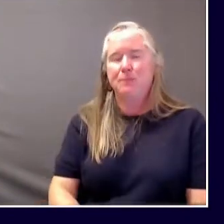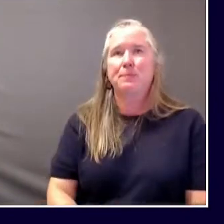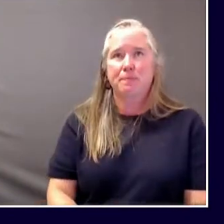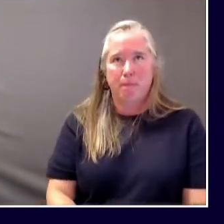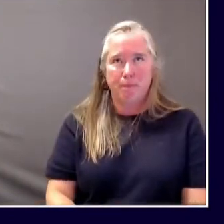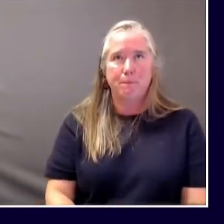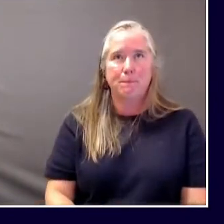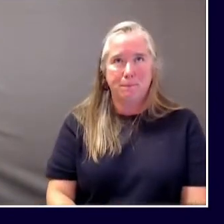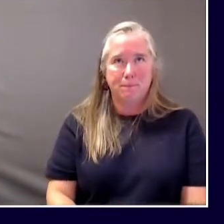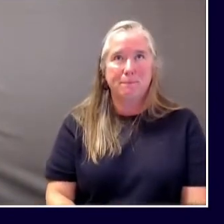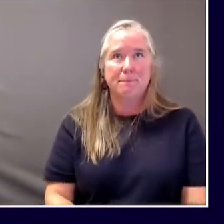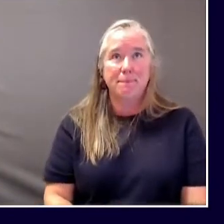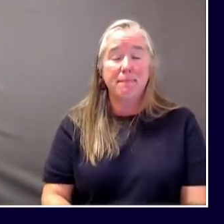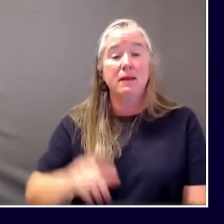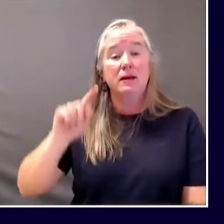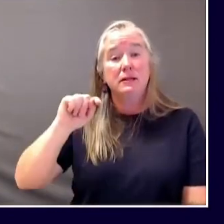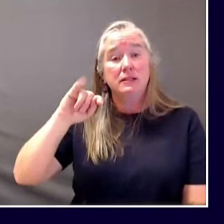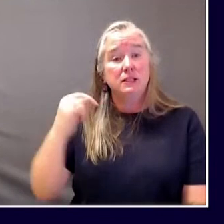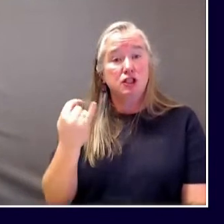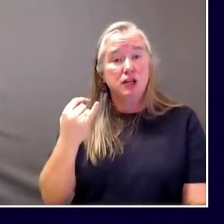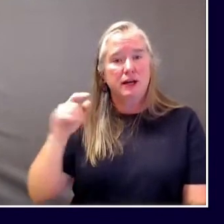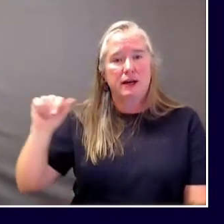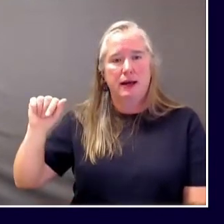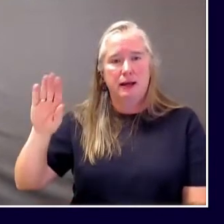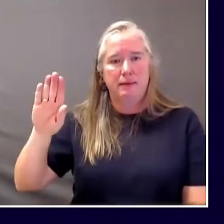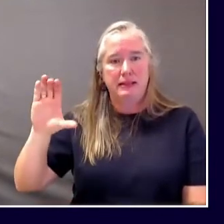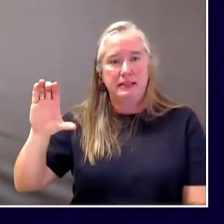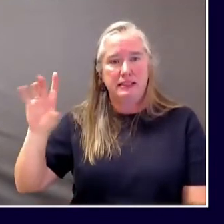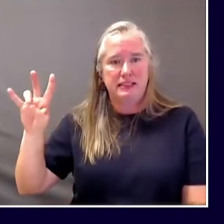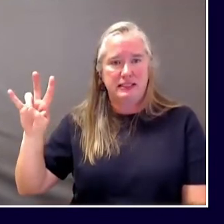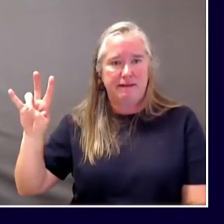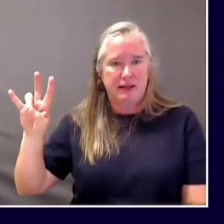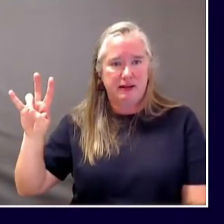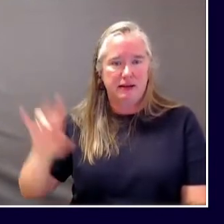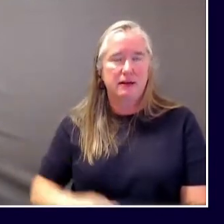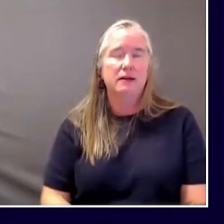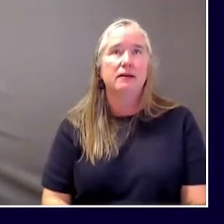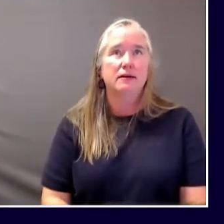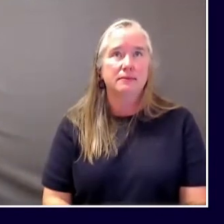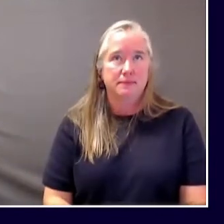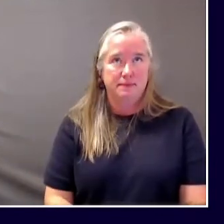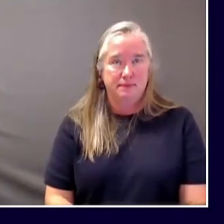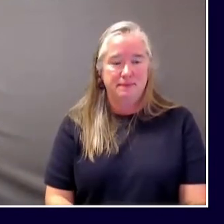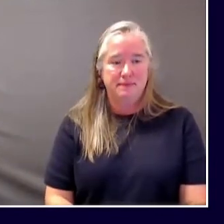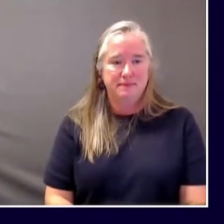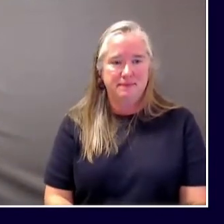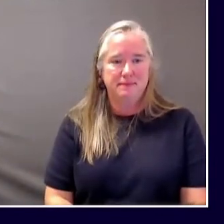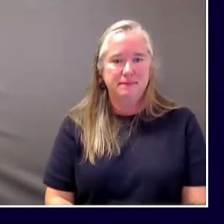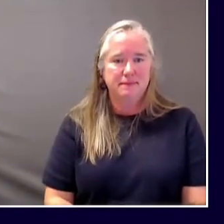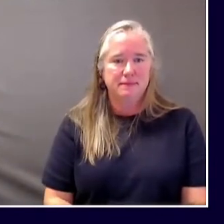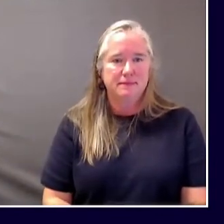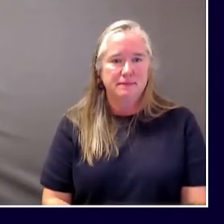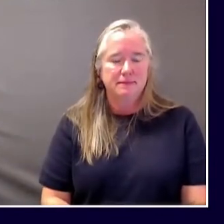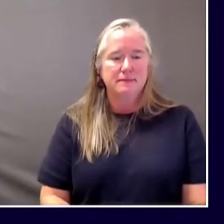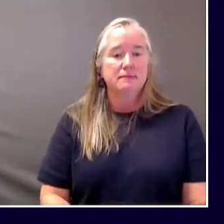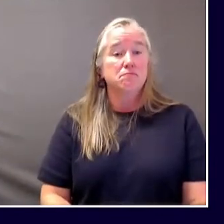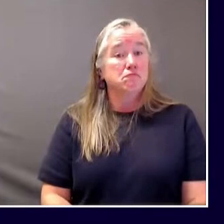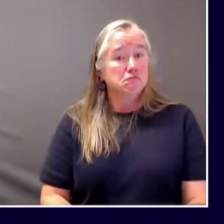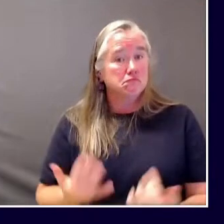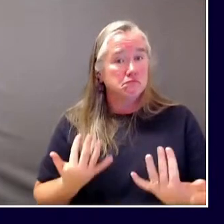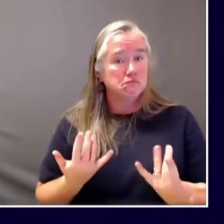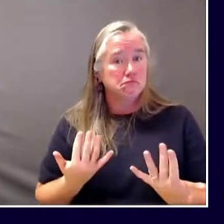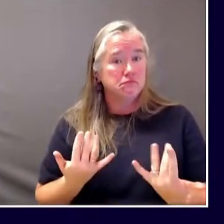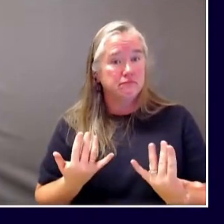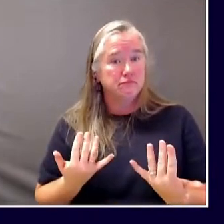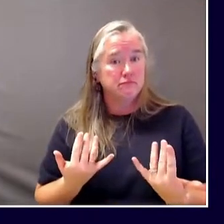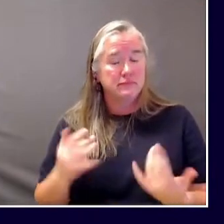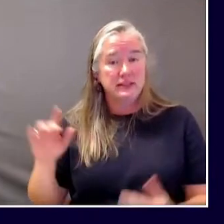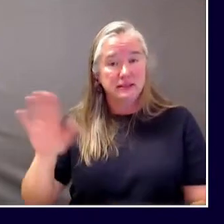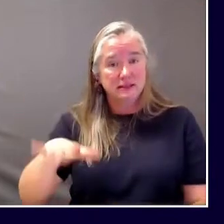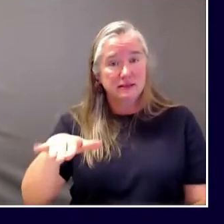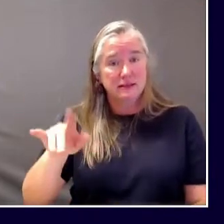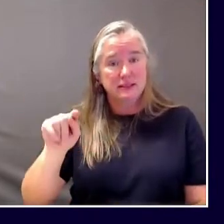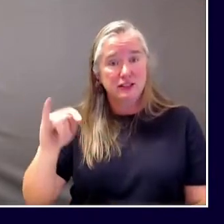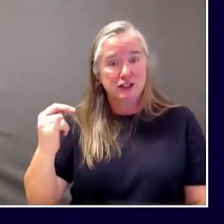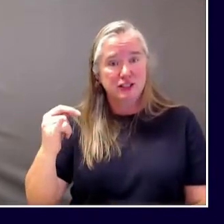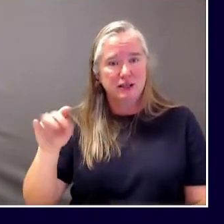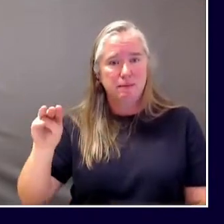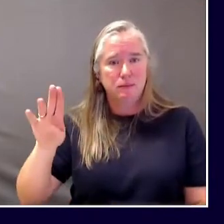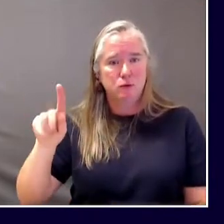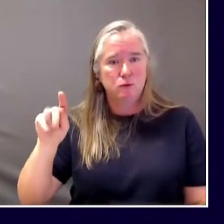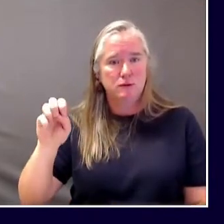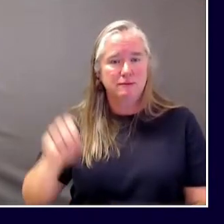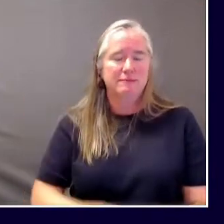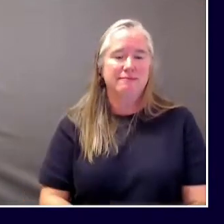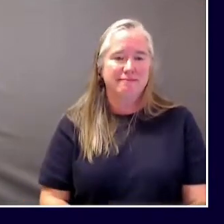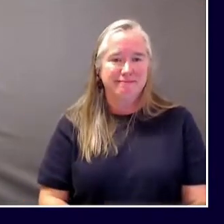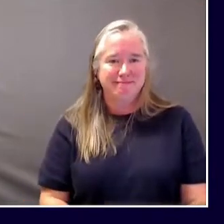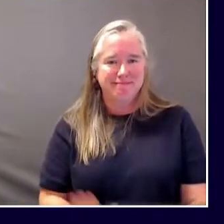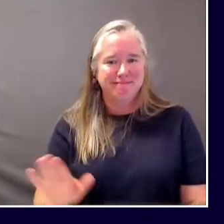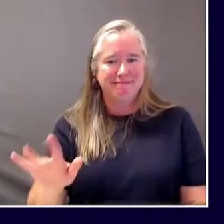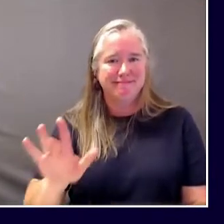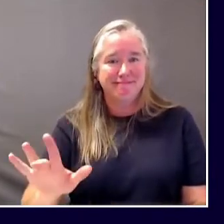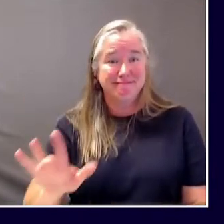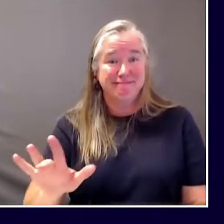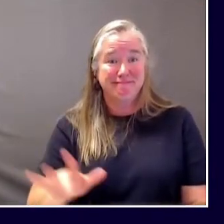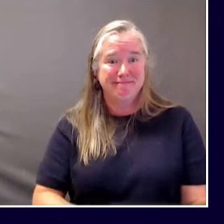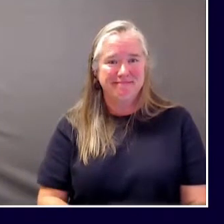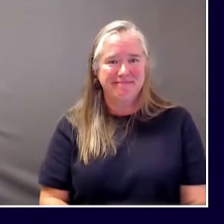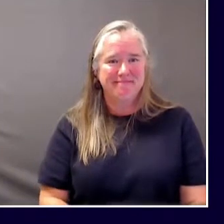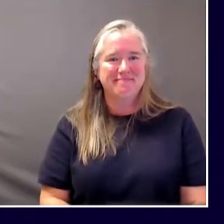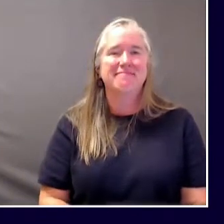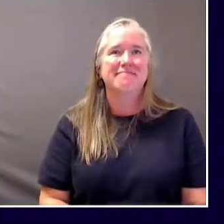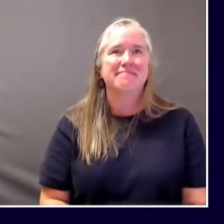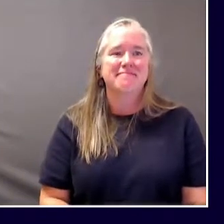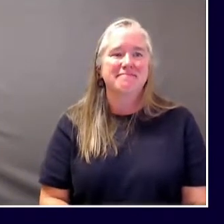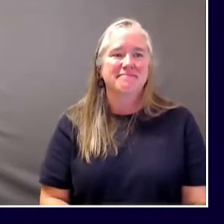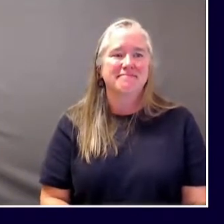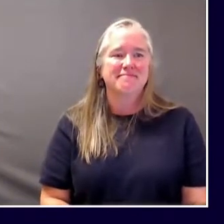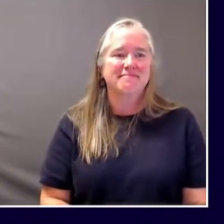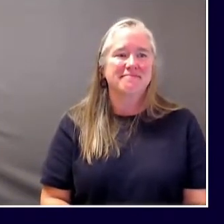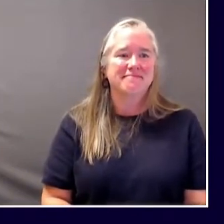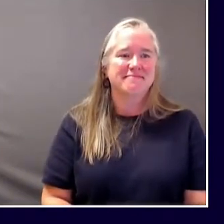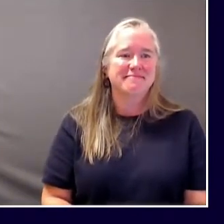get a turnout at TJ tremble at